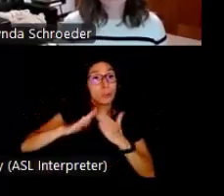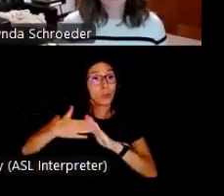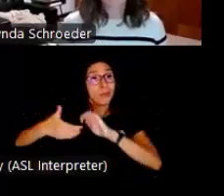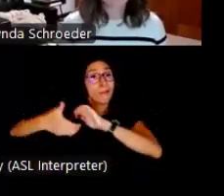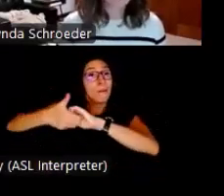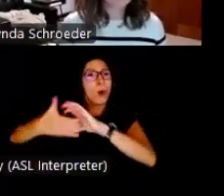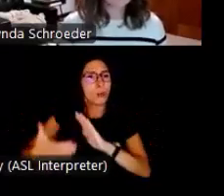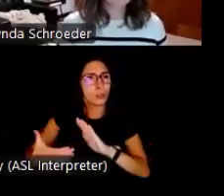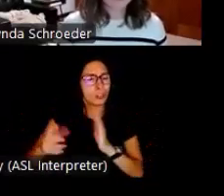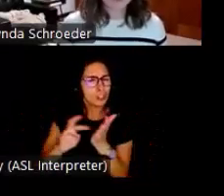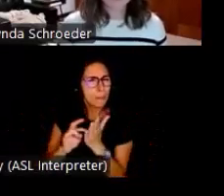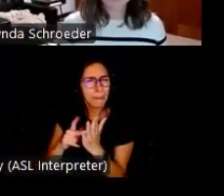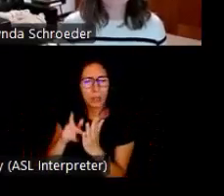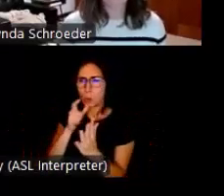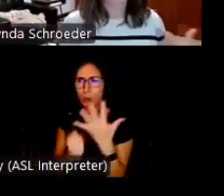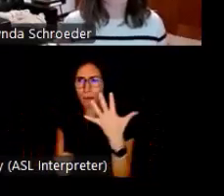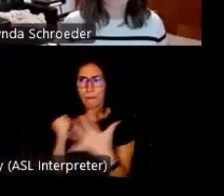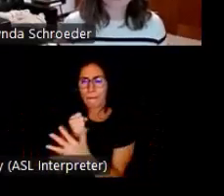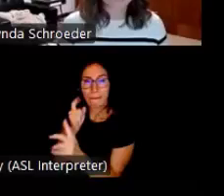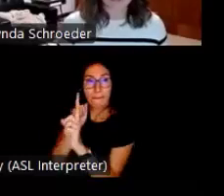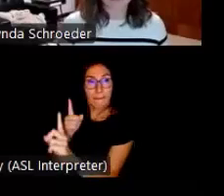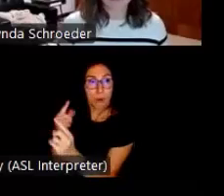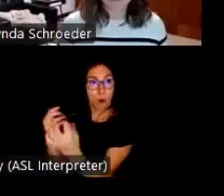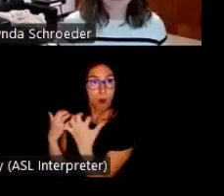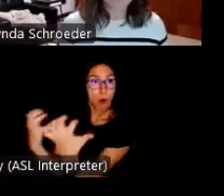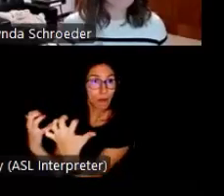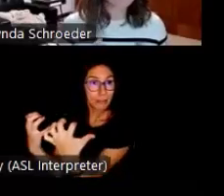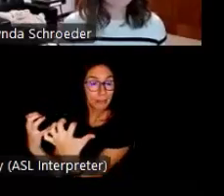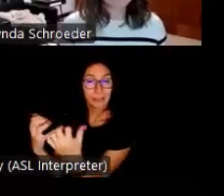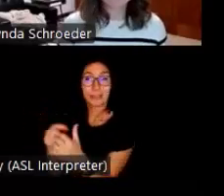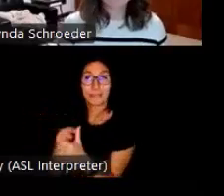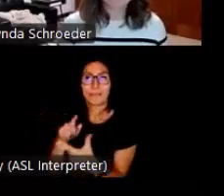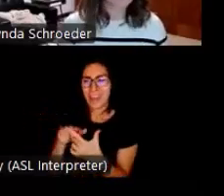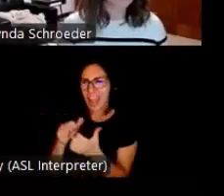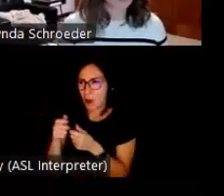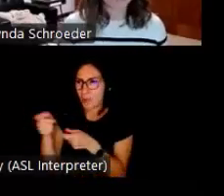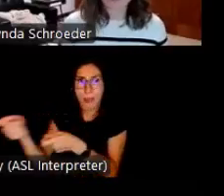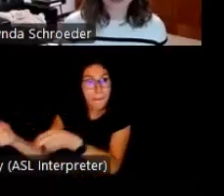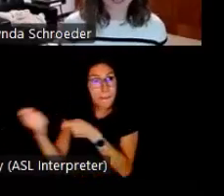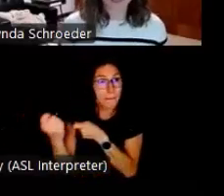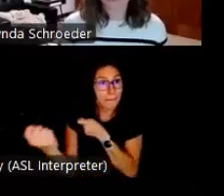and how can you engage them early. Keep in touch with them throughout the project,